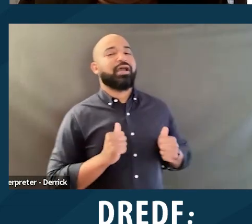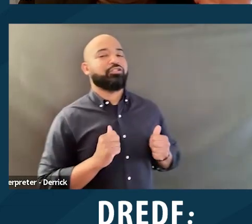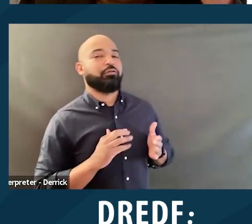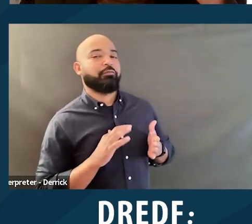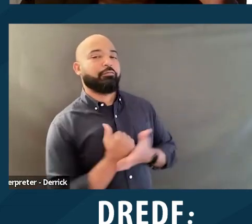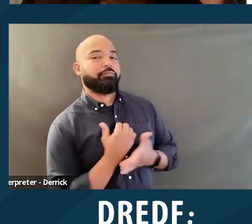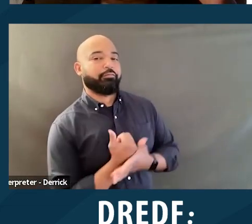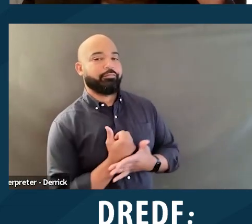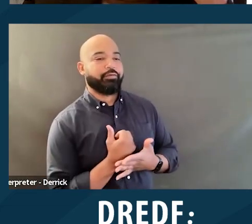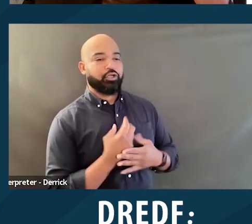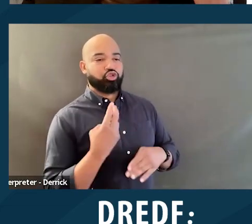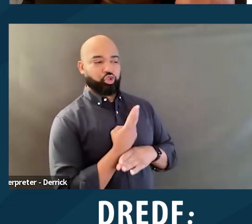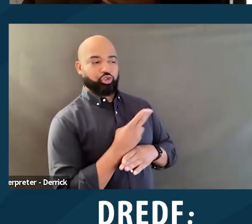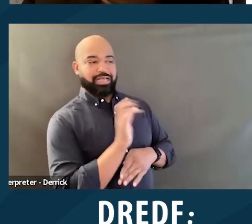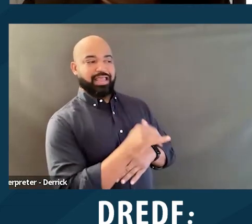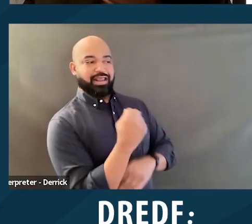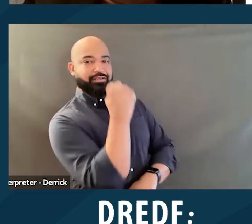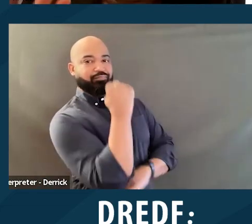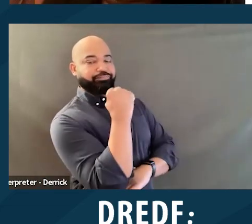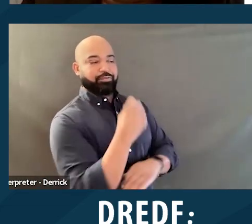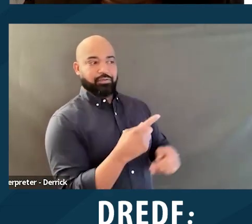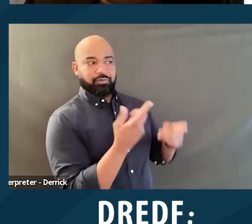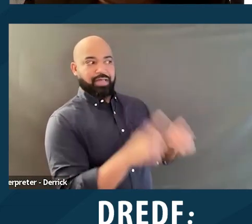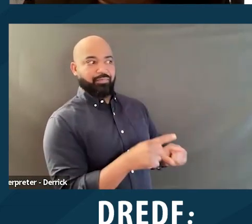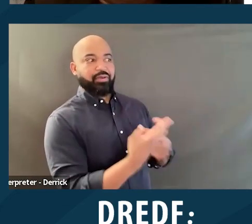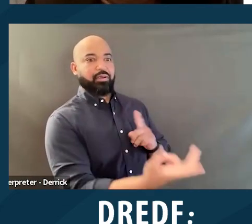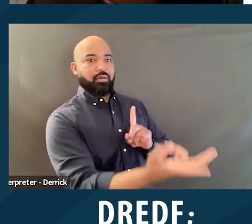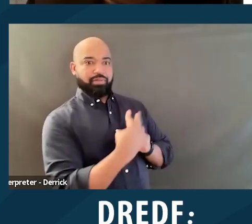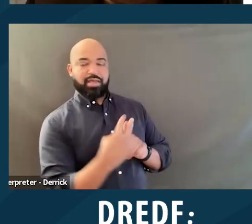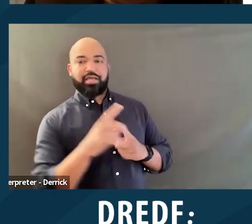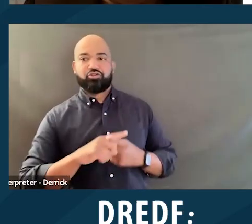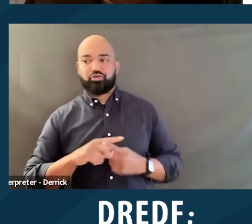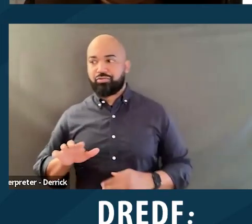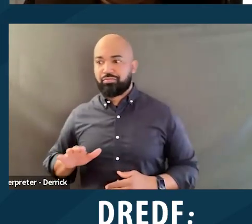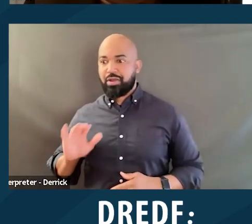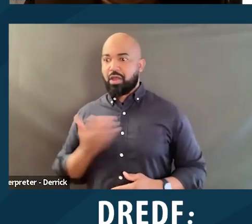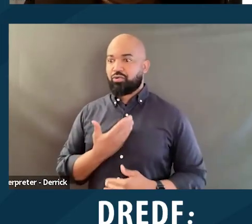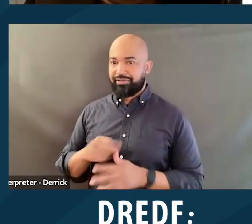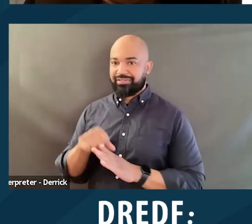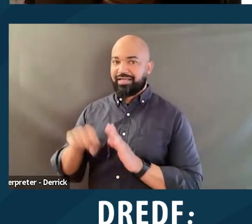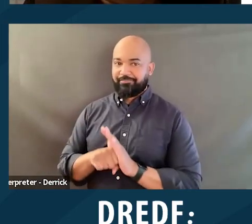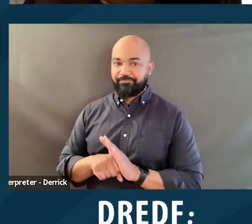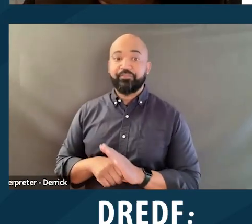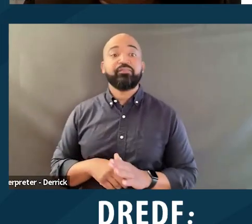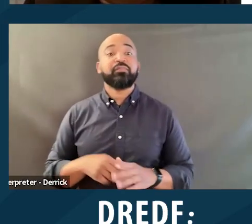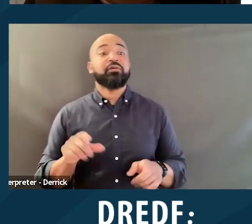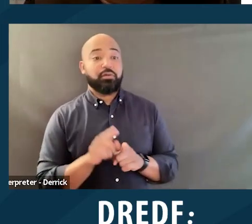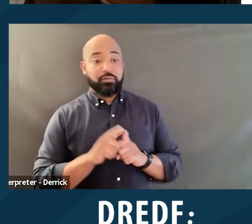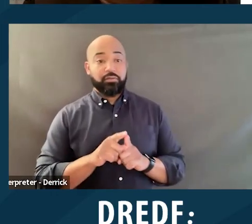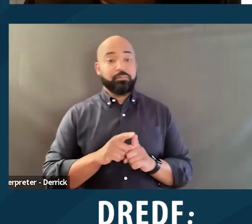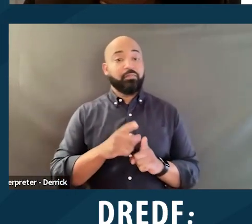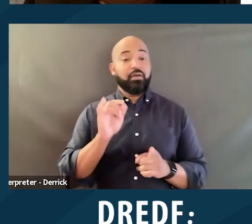case has a lot of potential to do significant harm to disabled people all over the country,